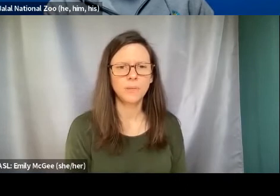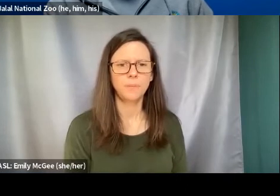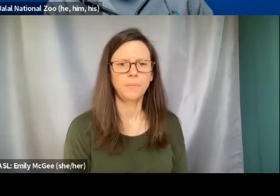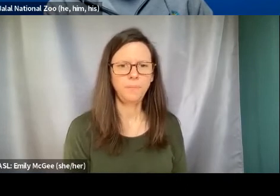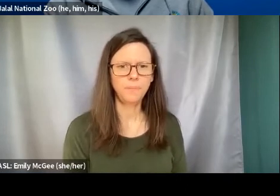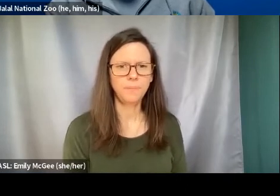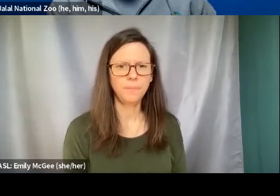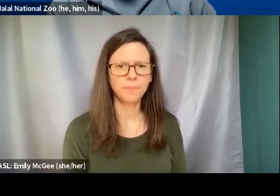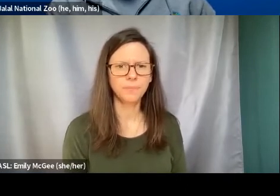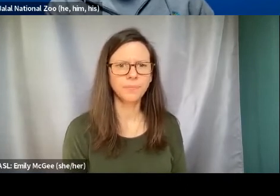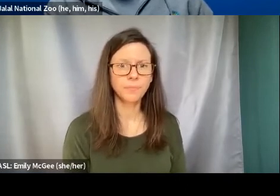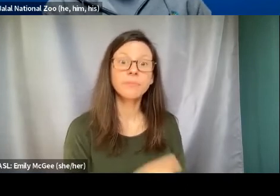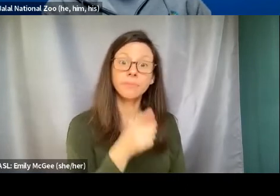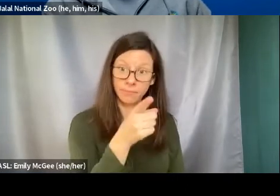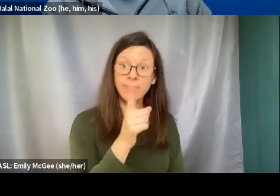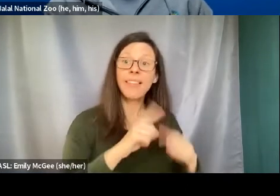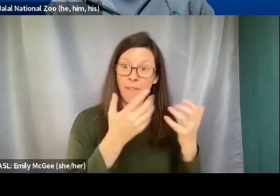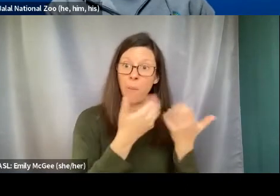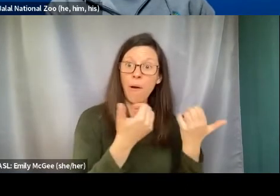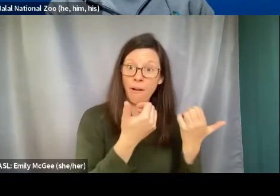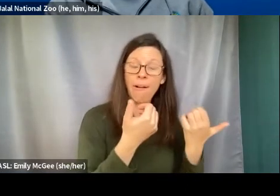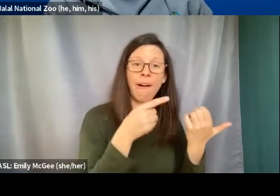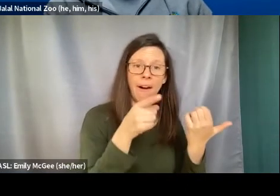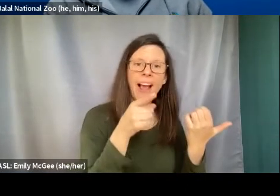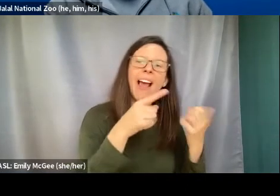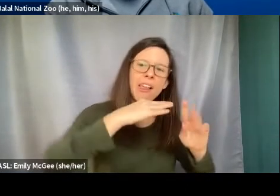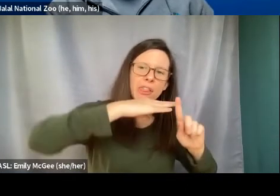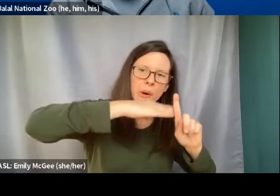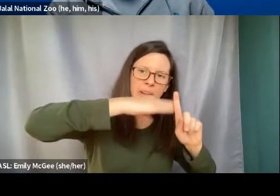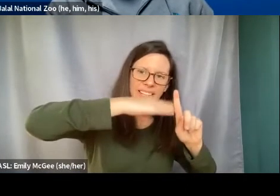Yeah, here's another part. These are the pumps that actually just handle uh